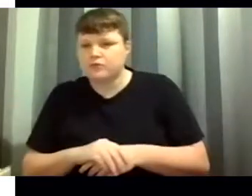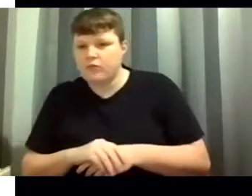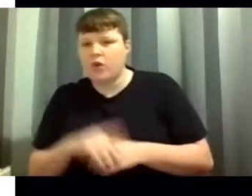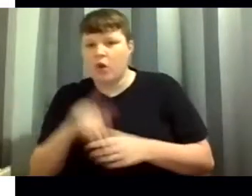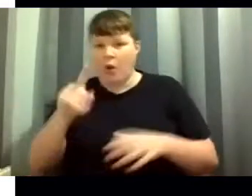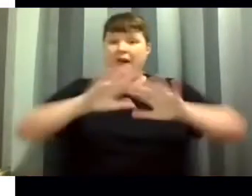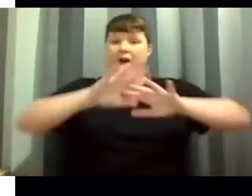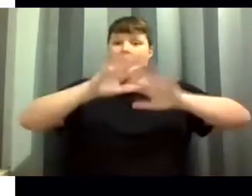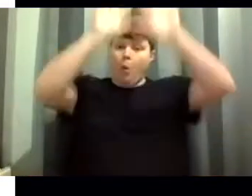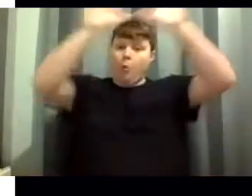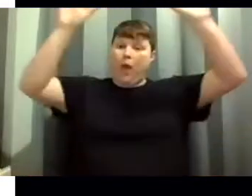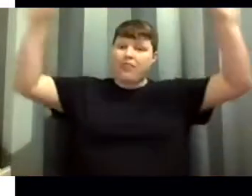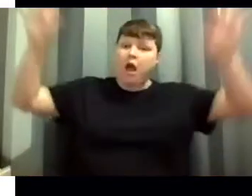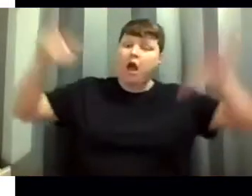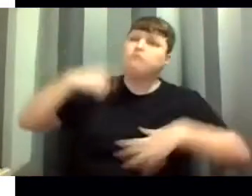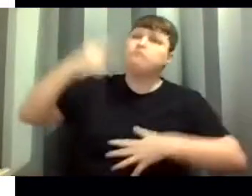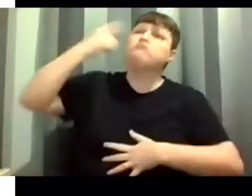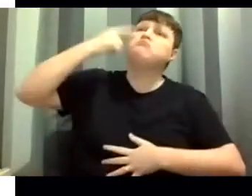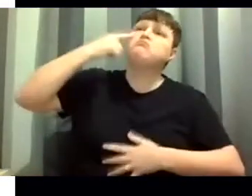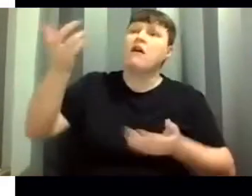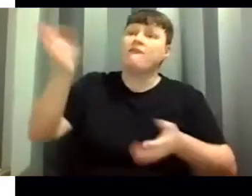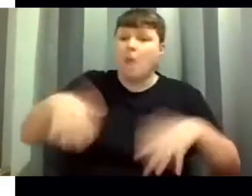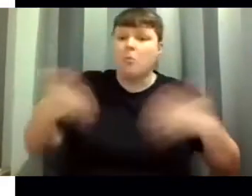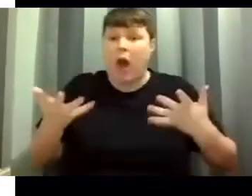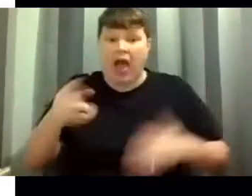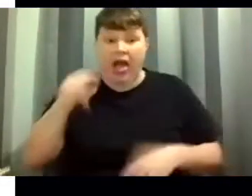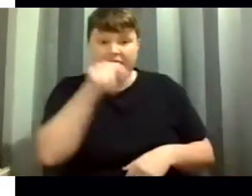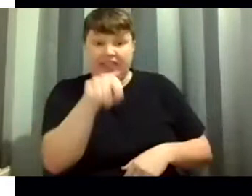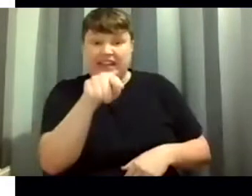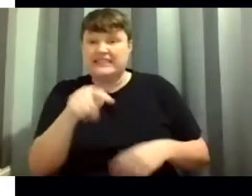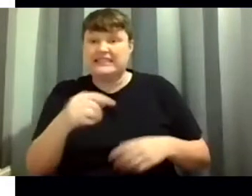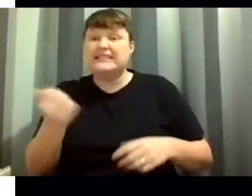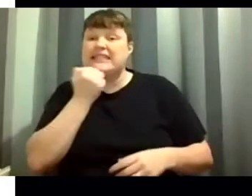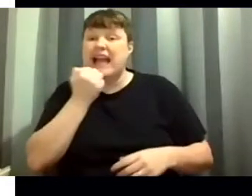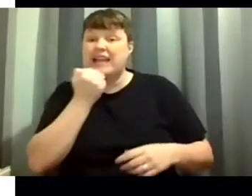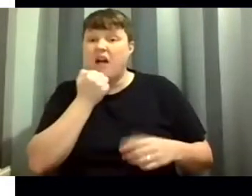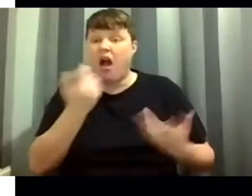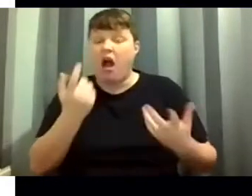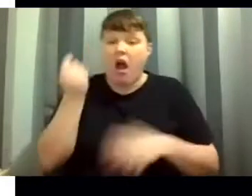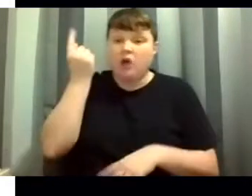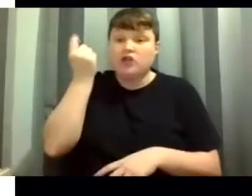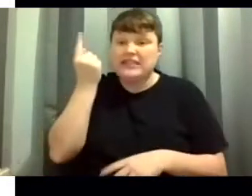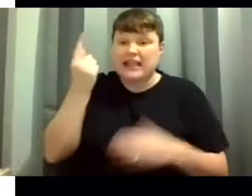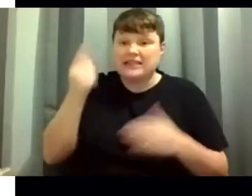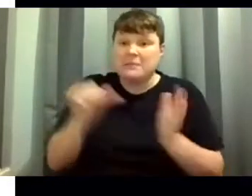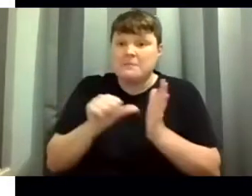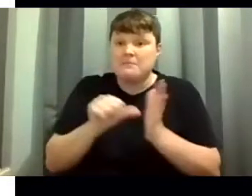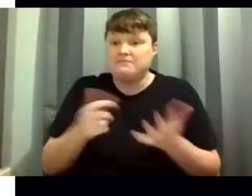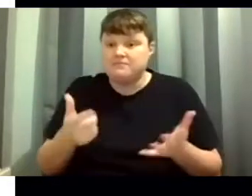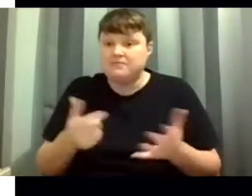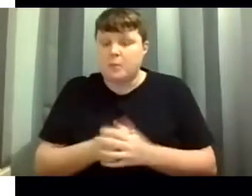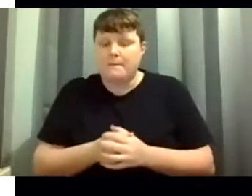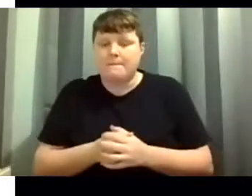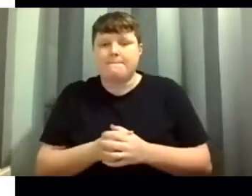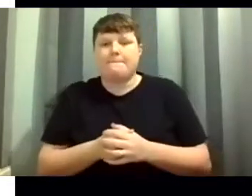this. There's also other things to check for the soil moisture and the snow and the sea surface temperature and the sea ice. Those are all important things to set in a weather forecast.